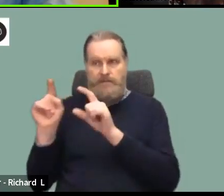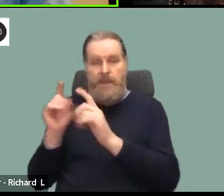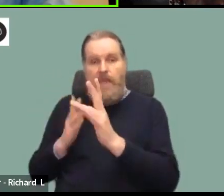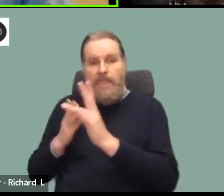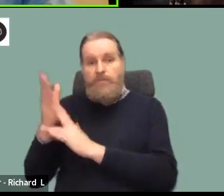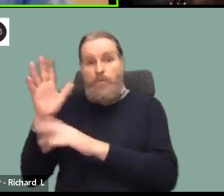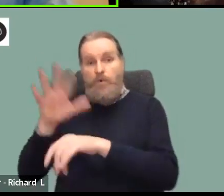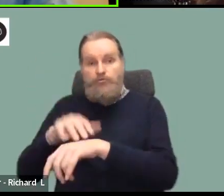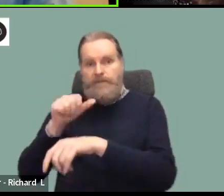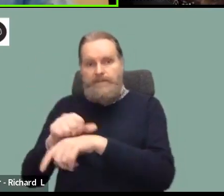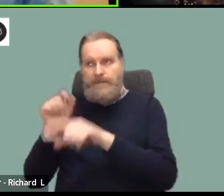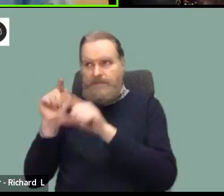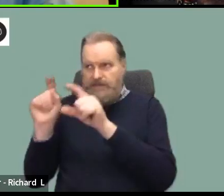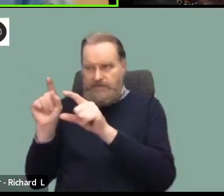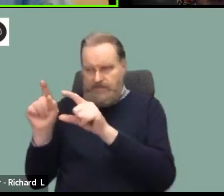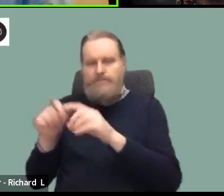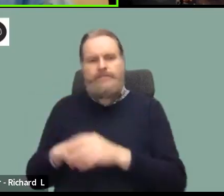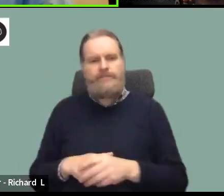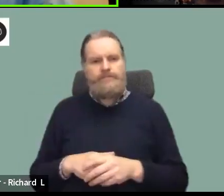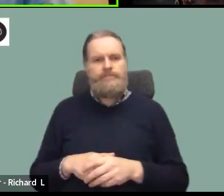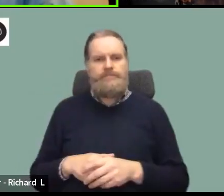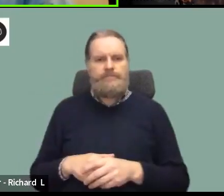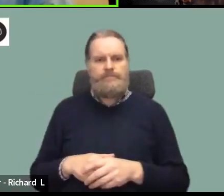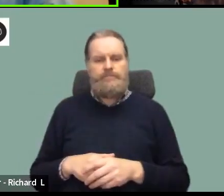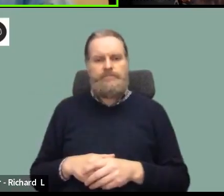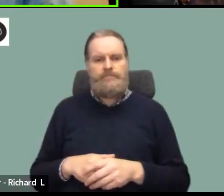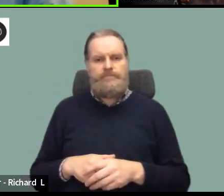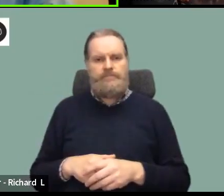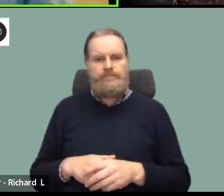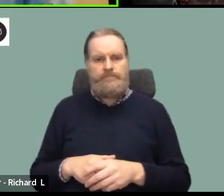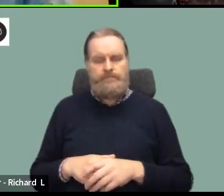the christmas period that will be communicated. for me